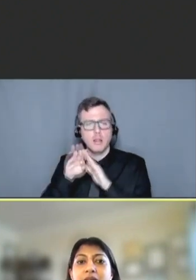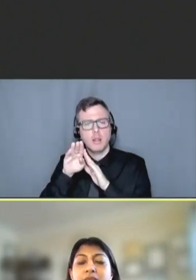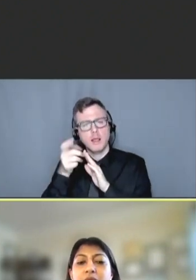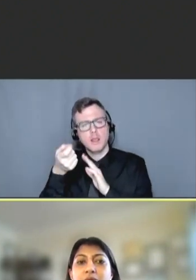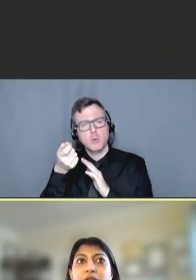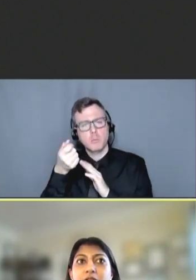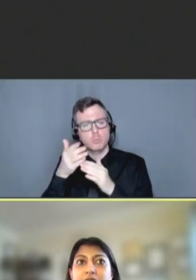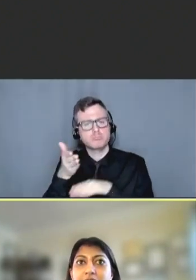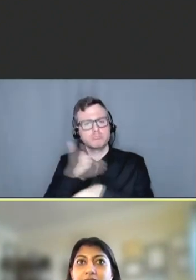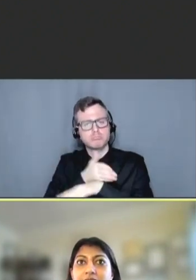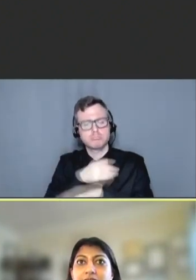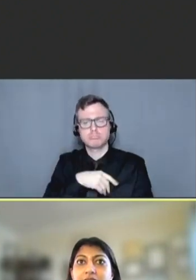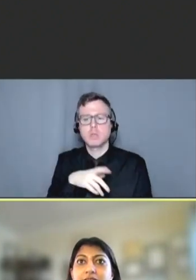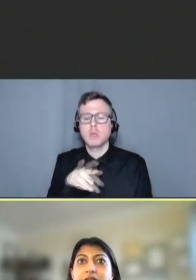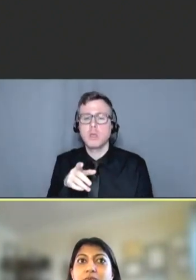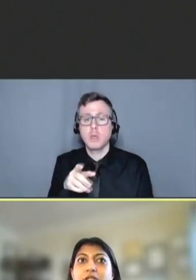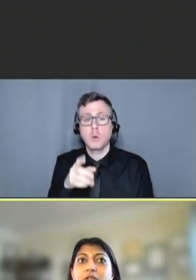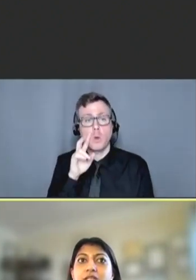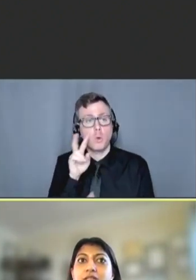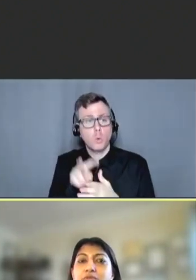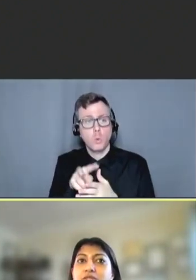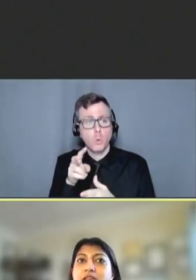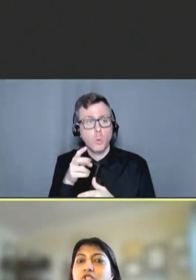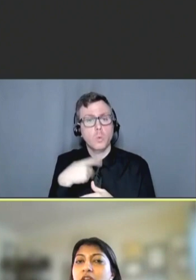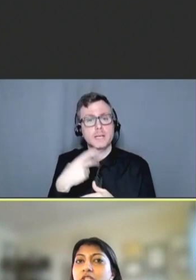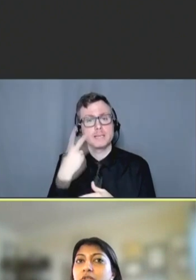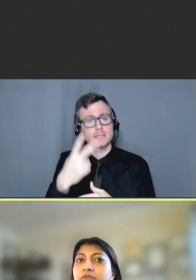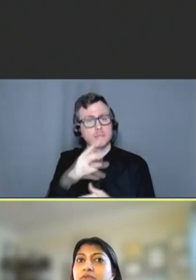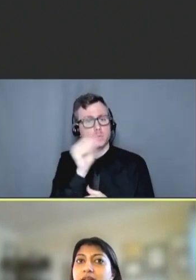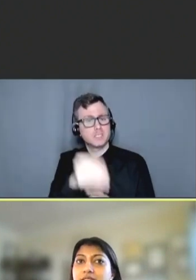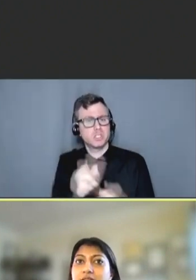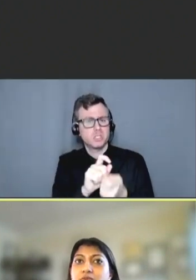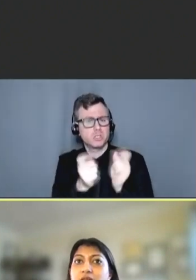And the way we looked at this is that we looked at the percent change in flu vaccine rates